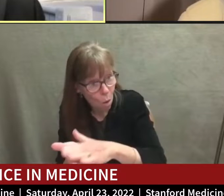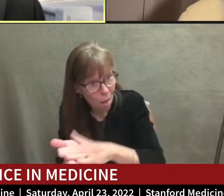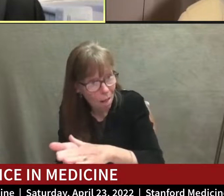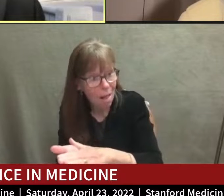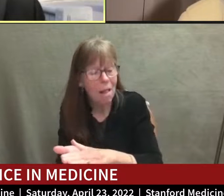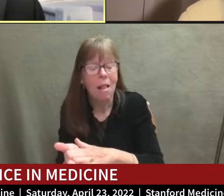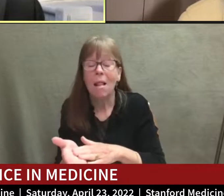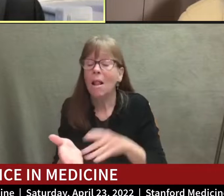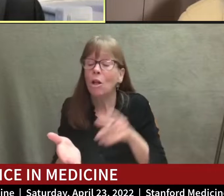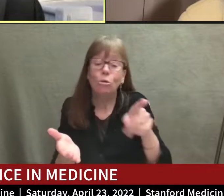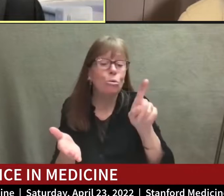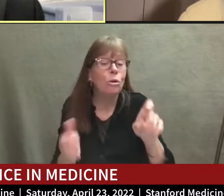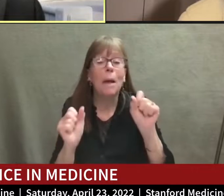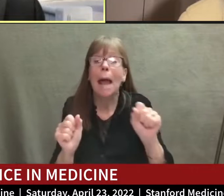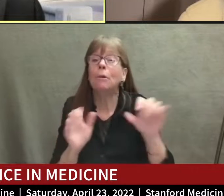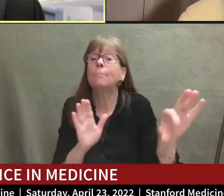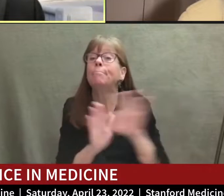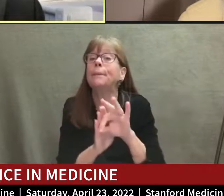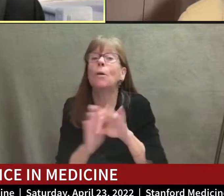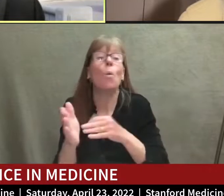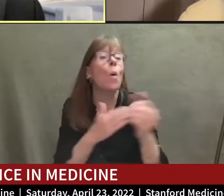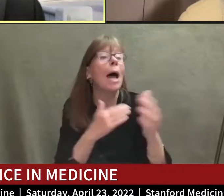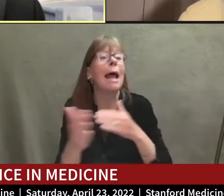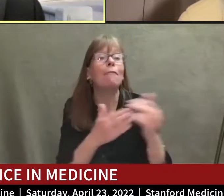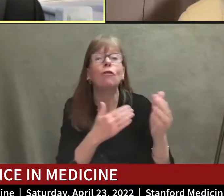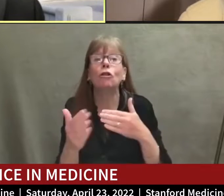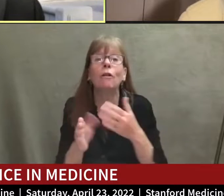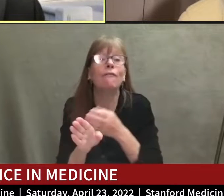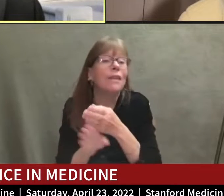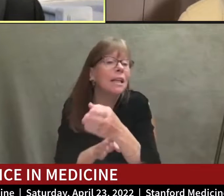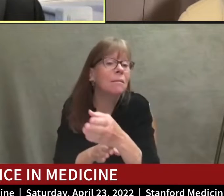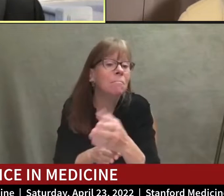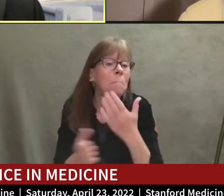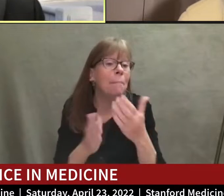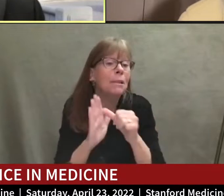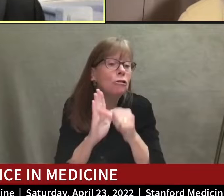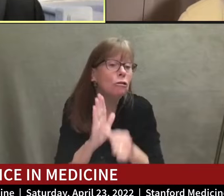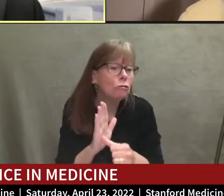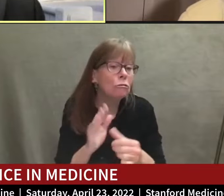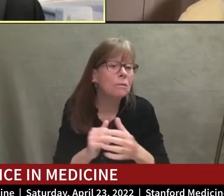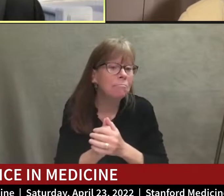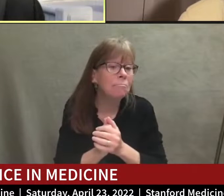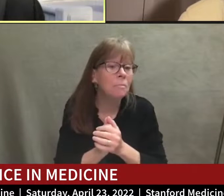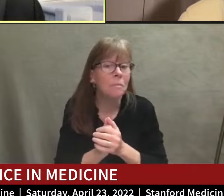including, you know, a surgeon for example. So you look at a student who maybe has a mobility